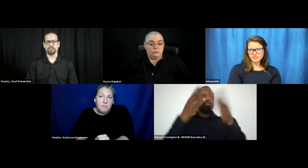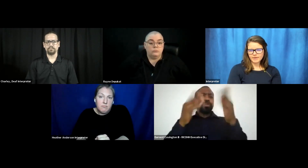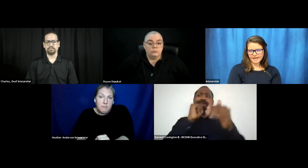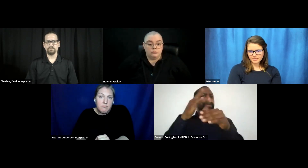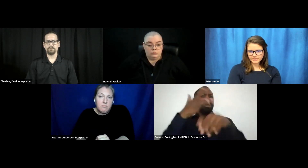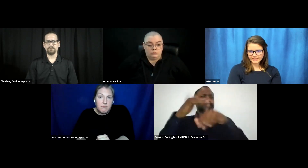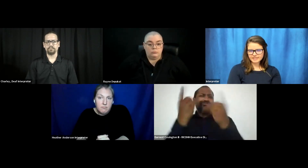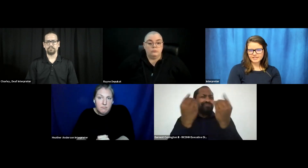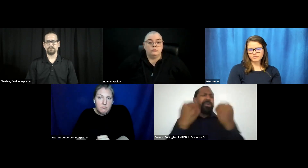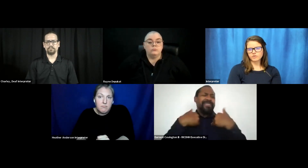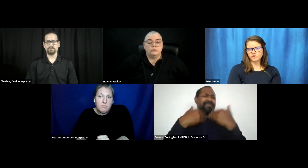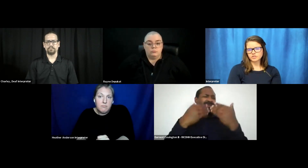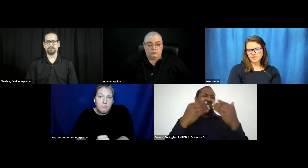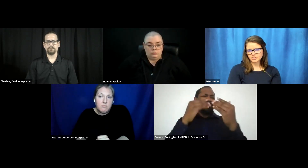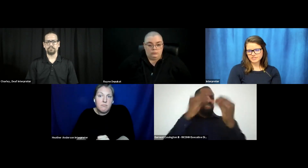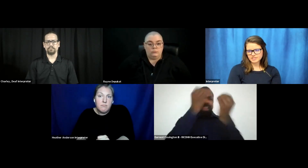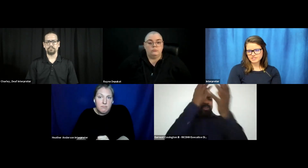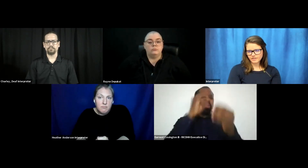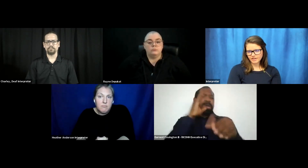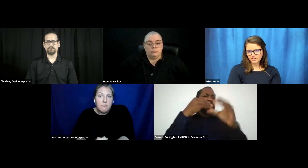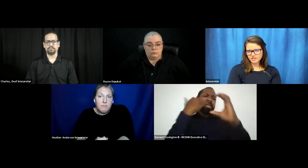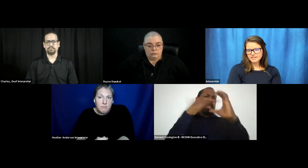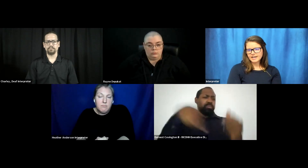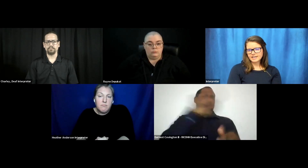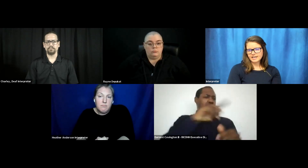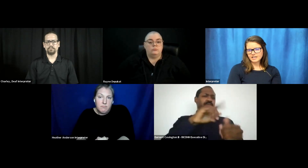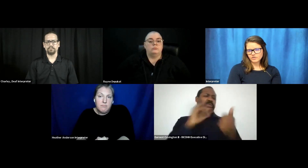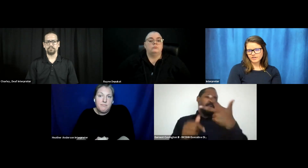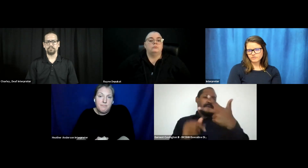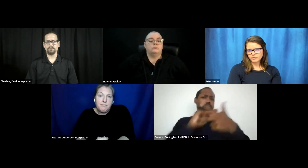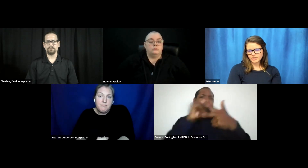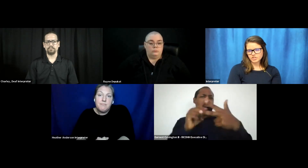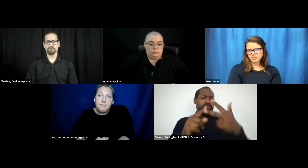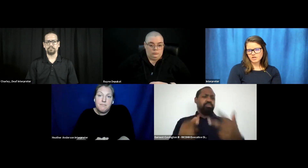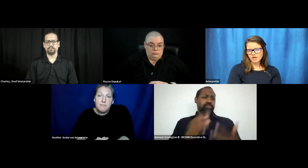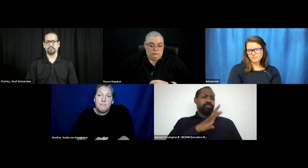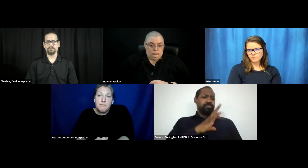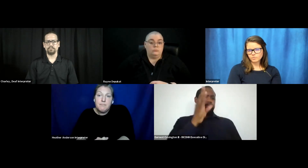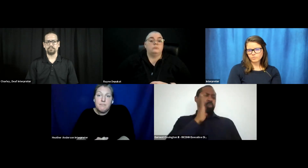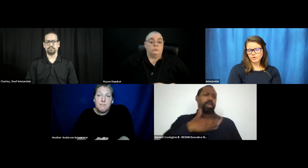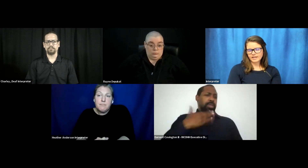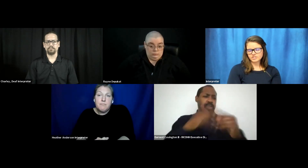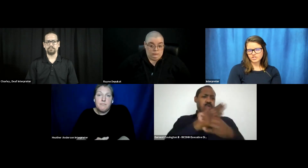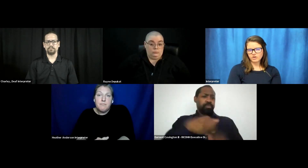So you know what the backup plan if referral specialists is not there, and any other information.